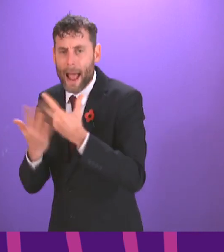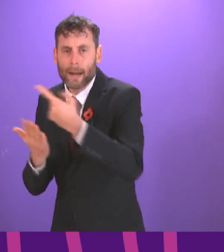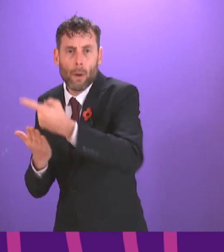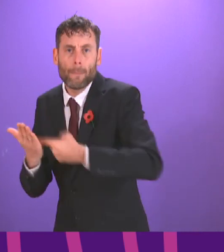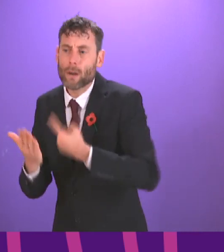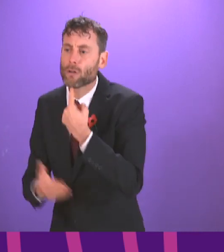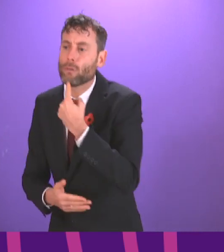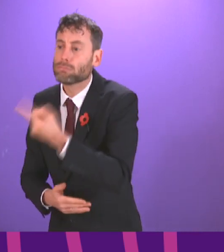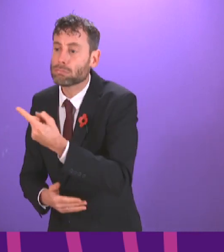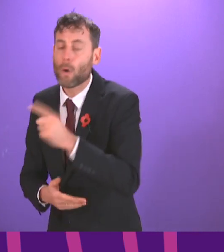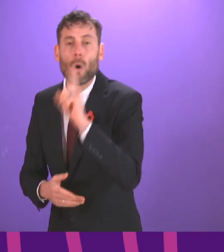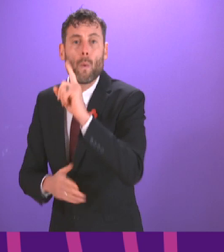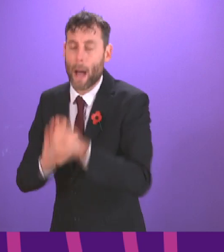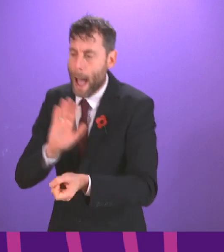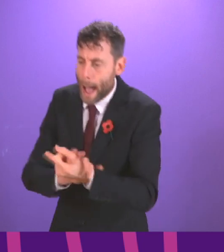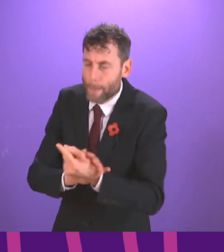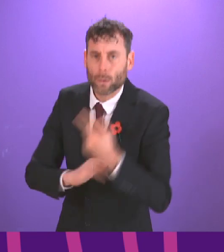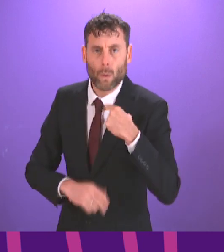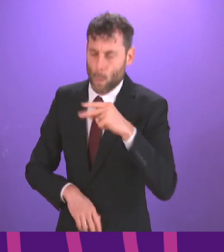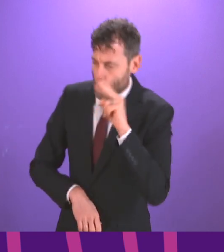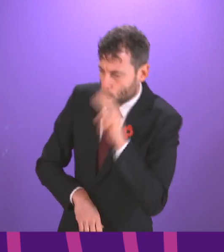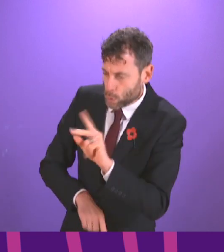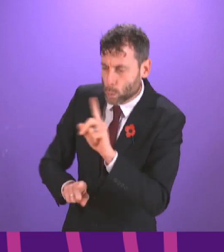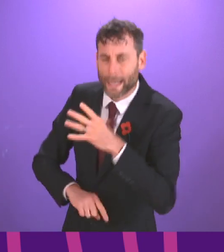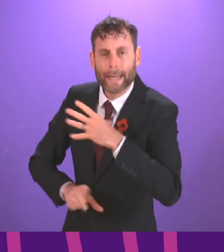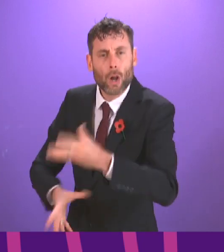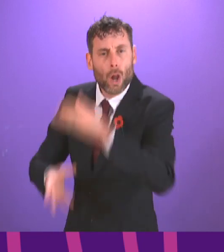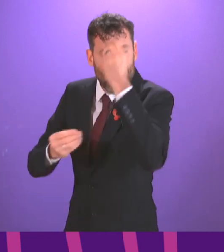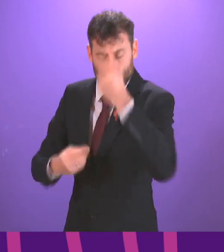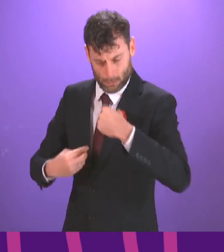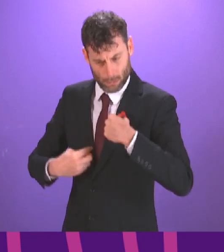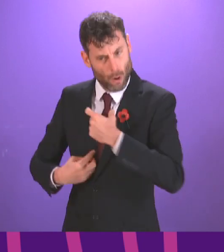lessons and we continue to take with the utmost seriousness the duty on Government to do everything